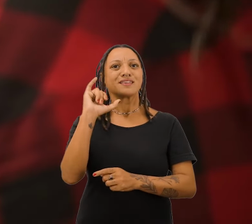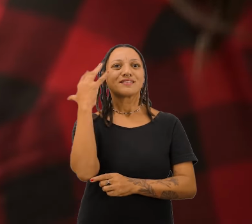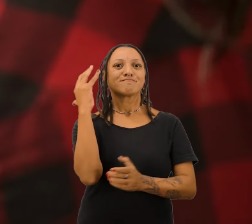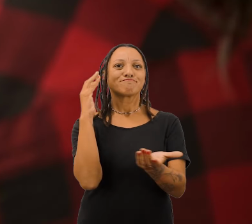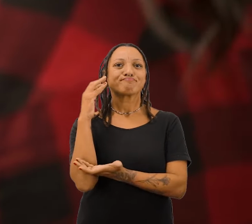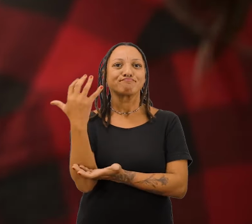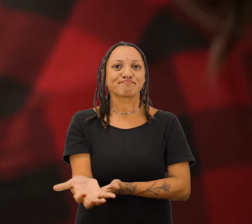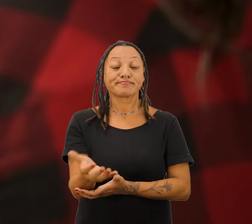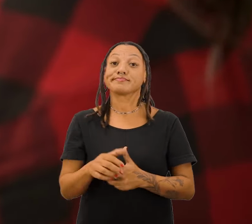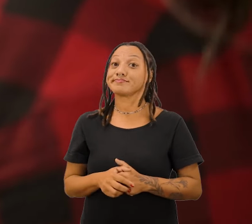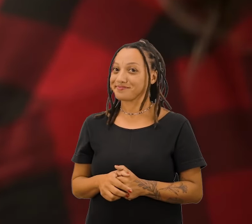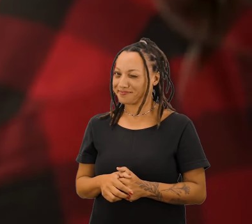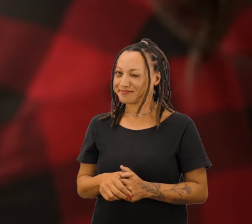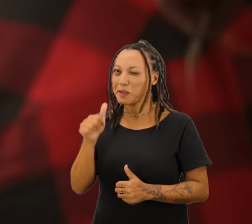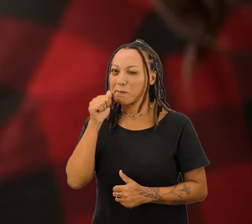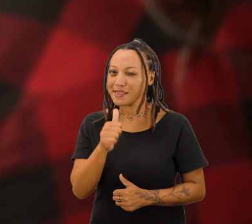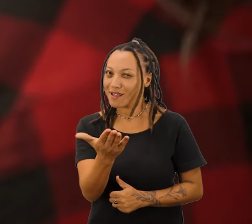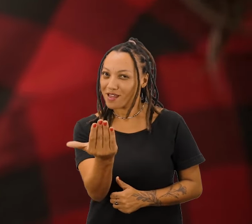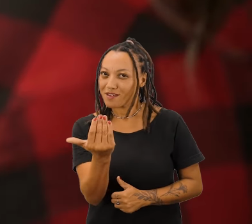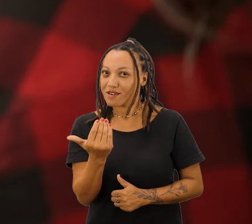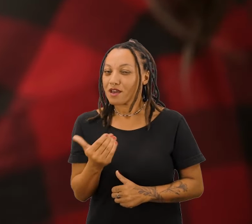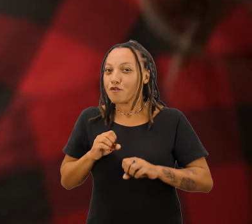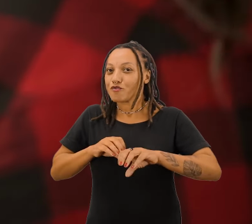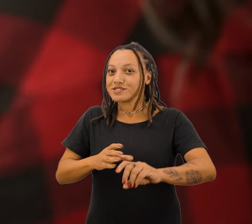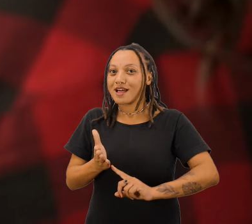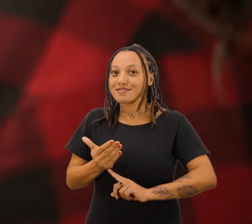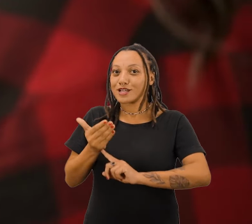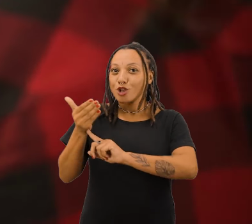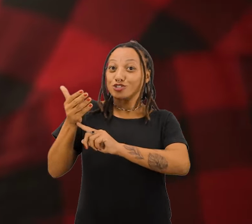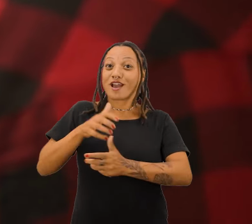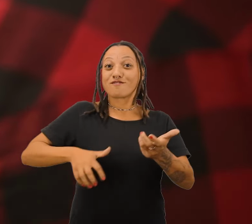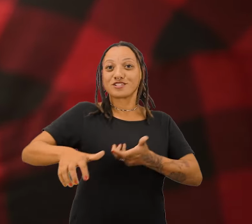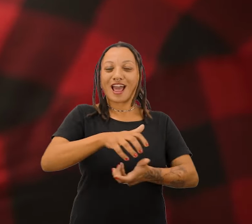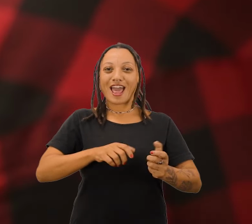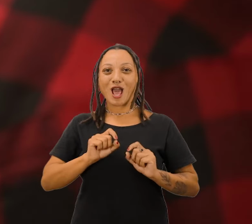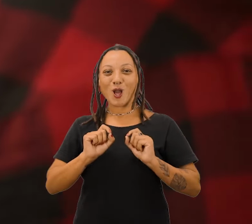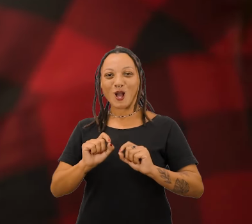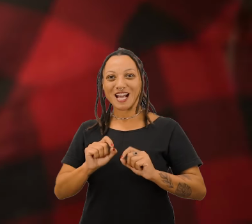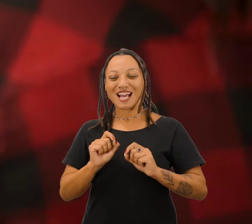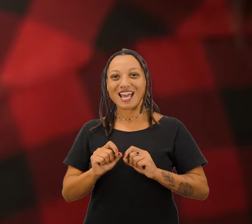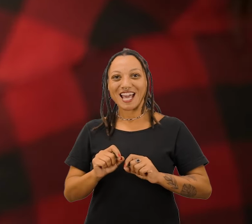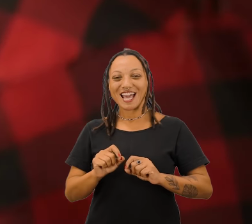without deforestation? [Chico] Oh, baby girl! Come with me and I will teach you a revolutionary technology: